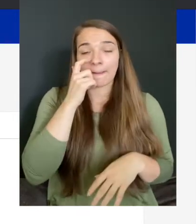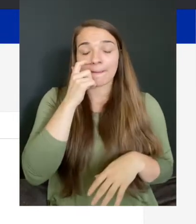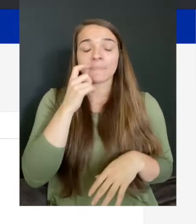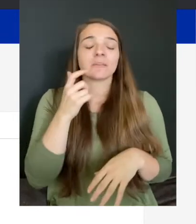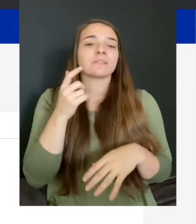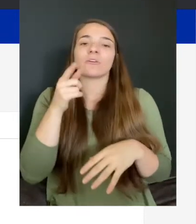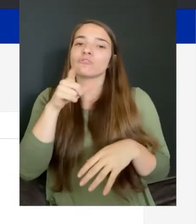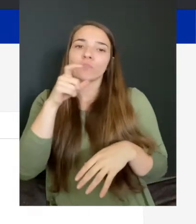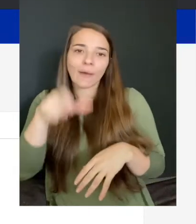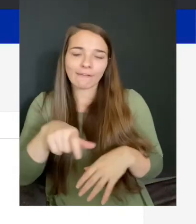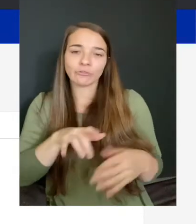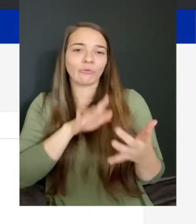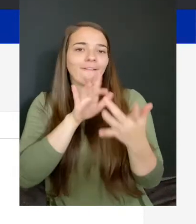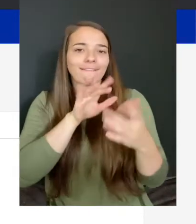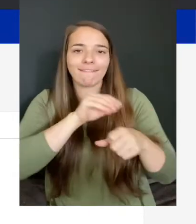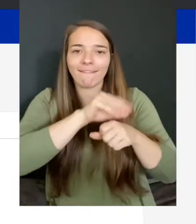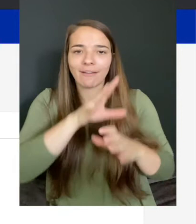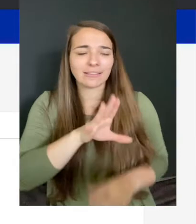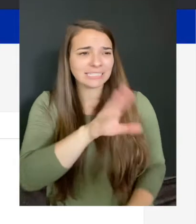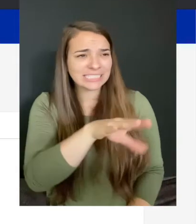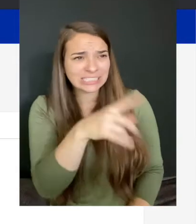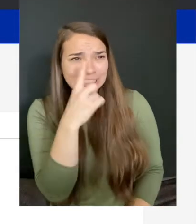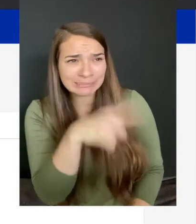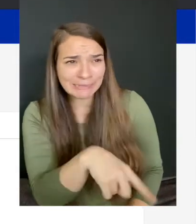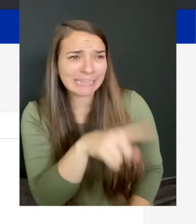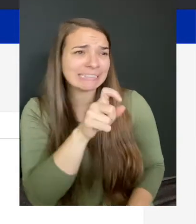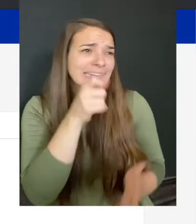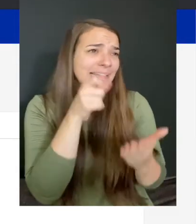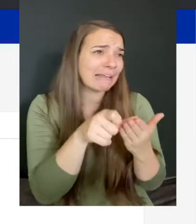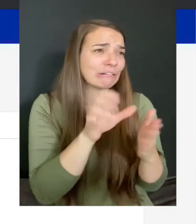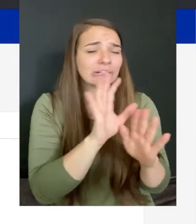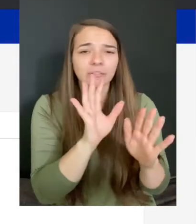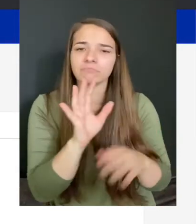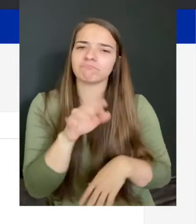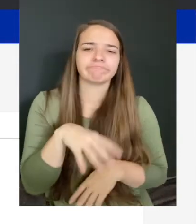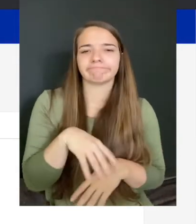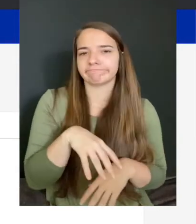office to get a copy of your letters, you can go here and it's going to show you all